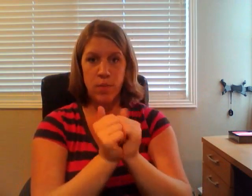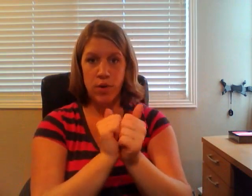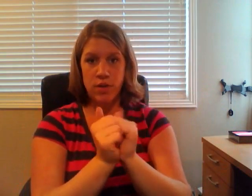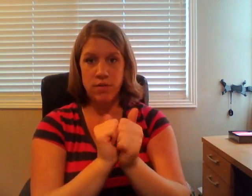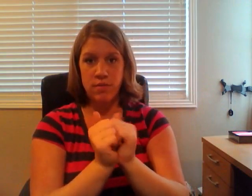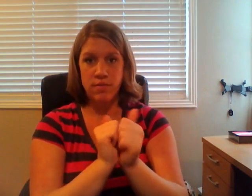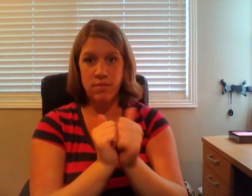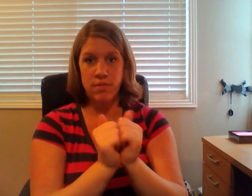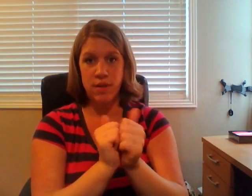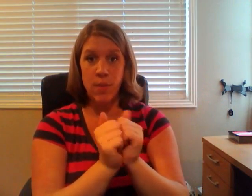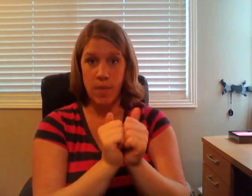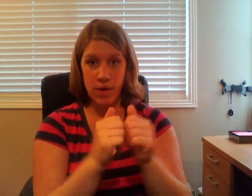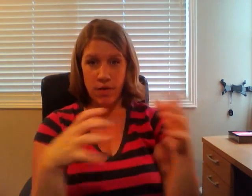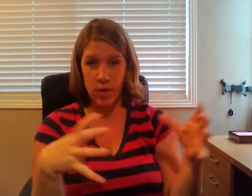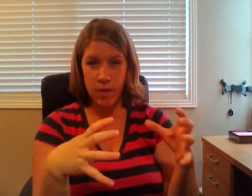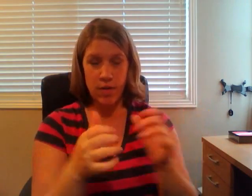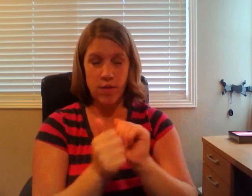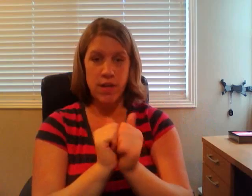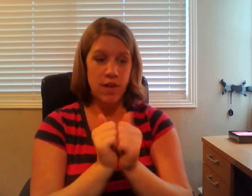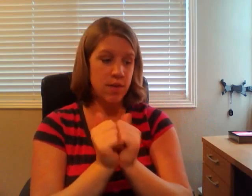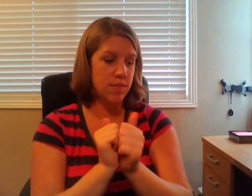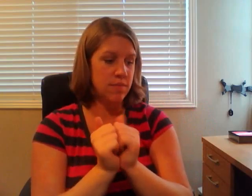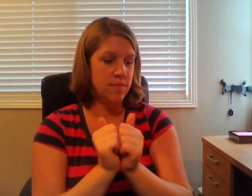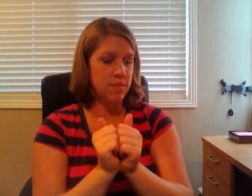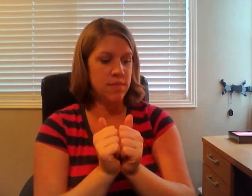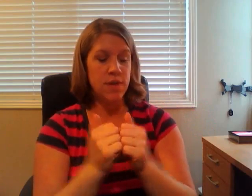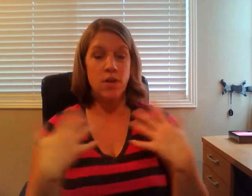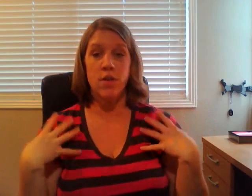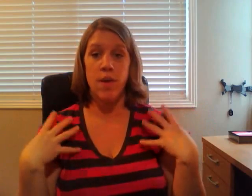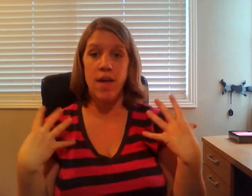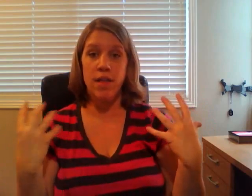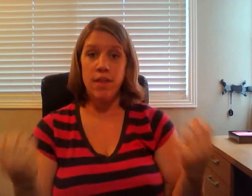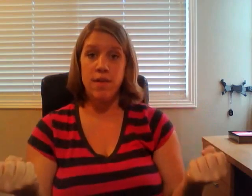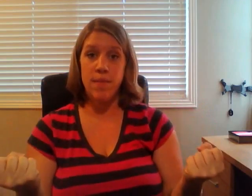Sports